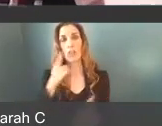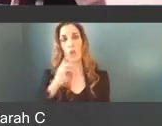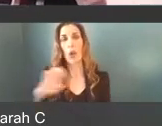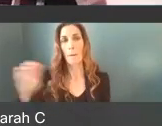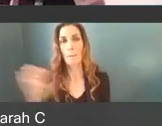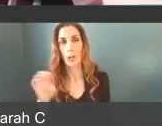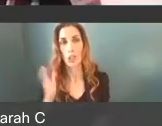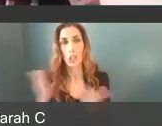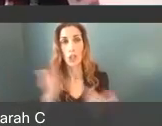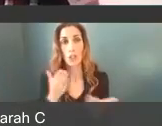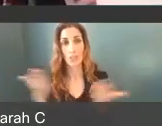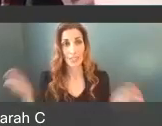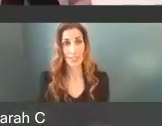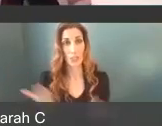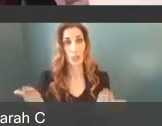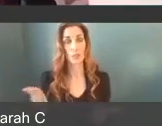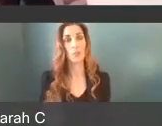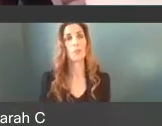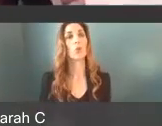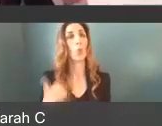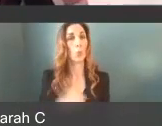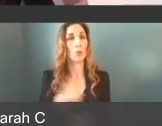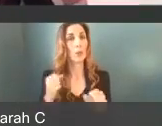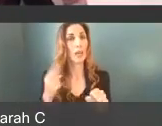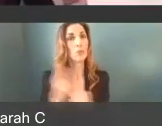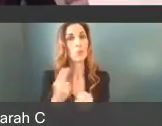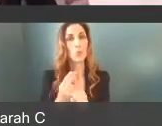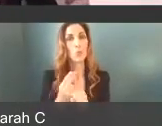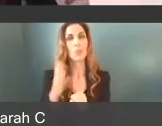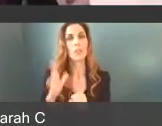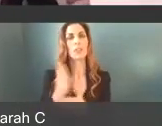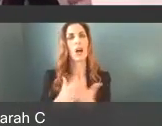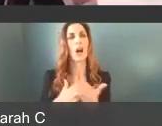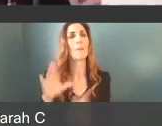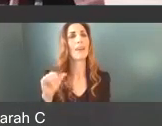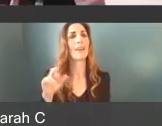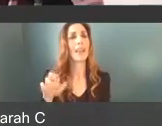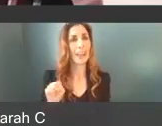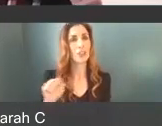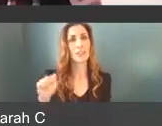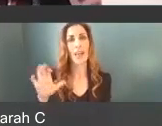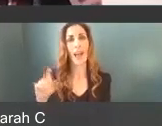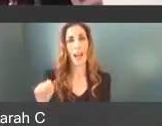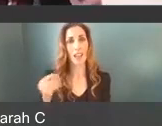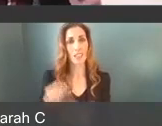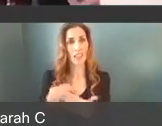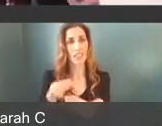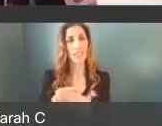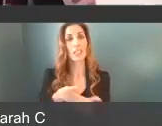And we were able to use some CARES Act funding to purchase a van and outfit it with the proper